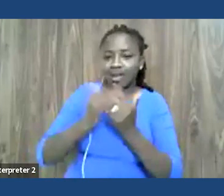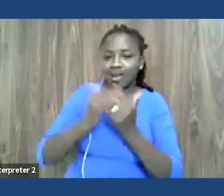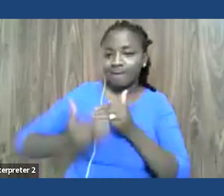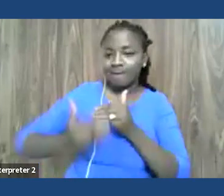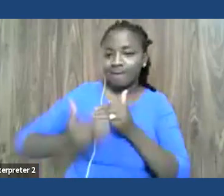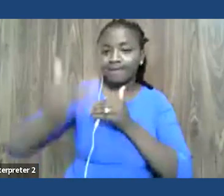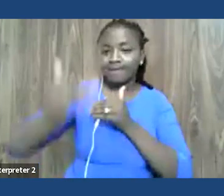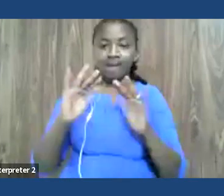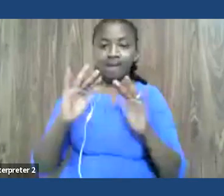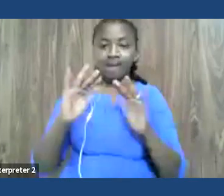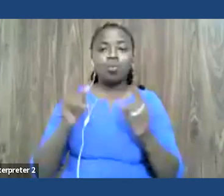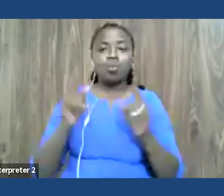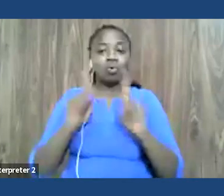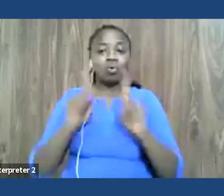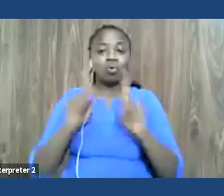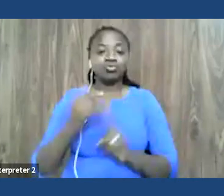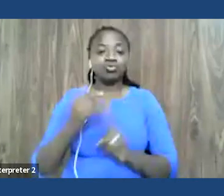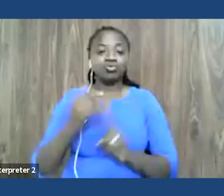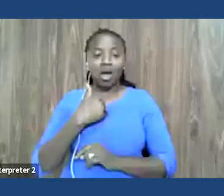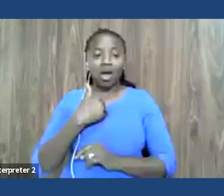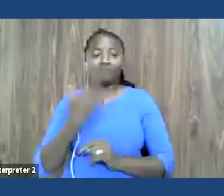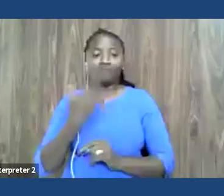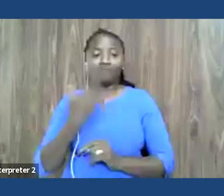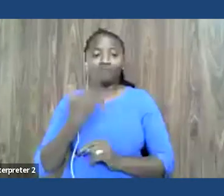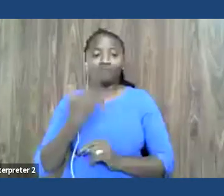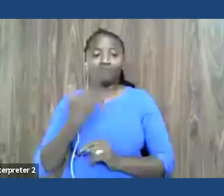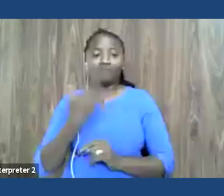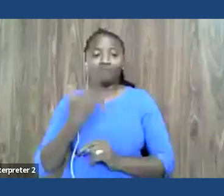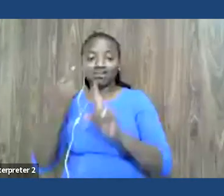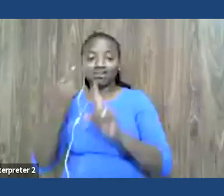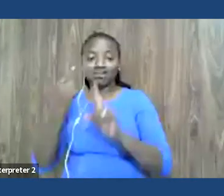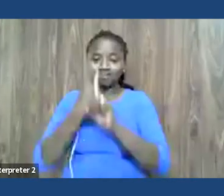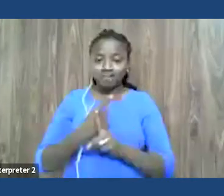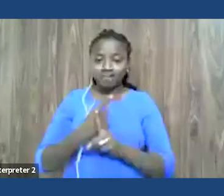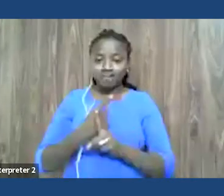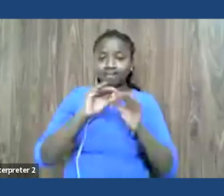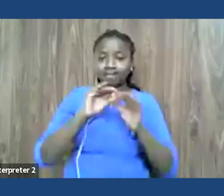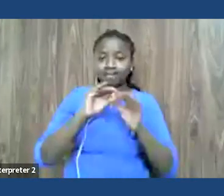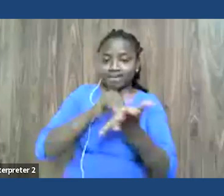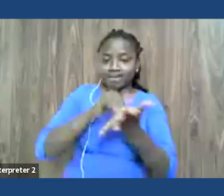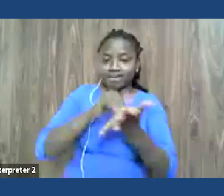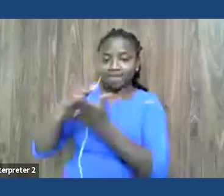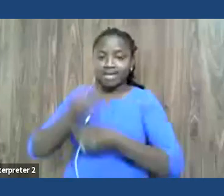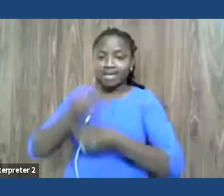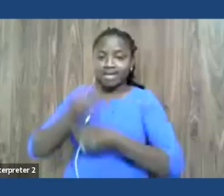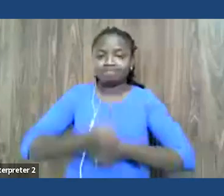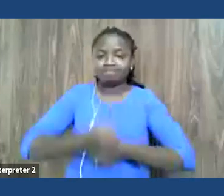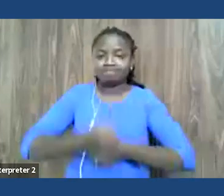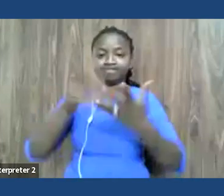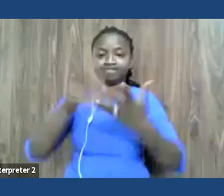Years later we're still seeing nursing facilities still administering these drugs that nearly double the risk of death in older people with dementia.